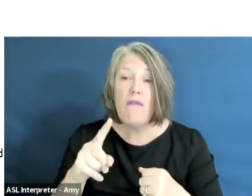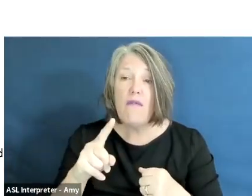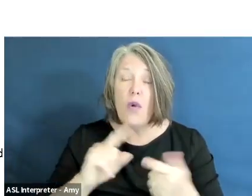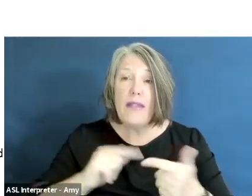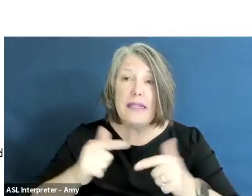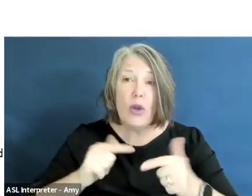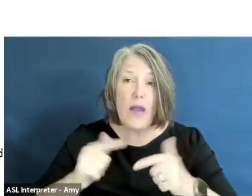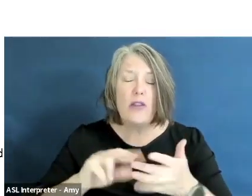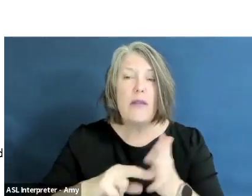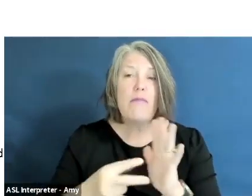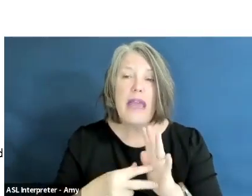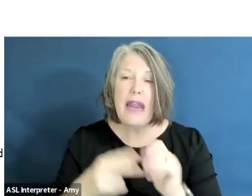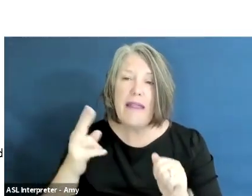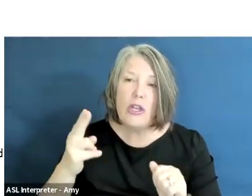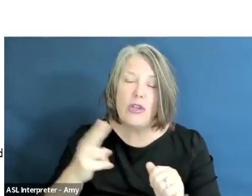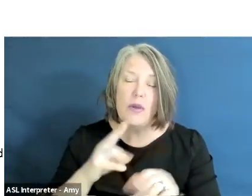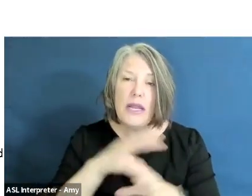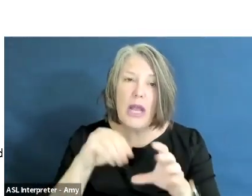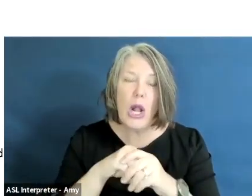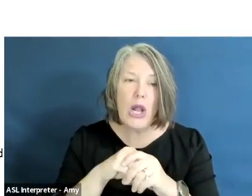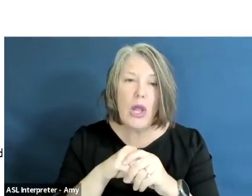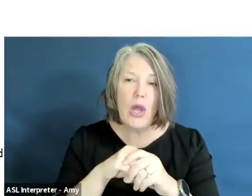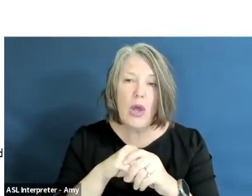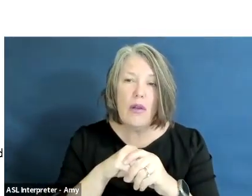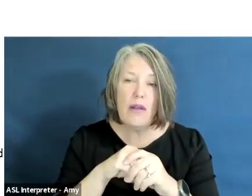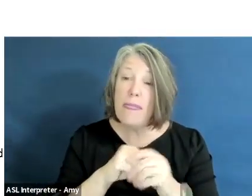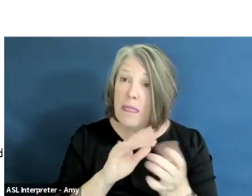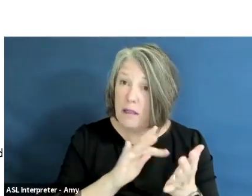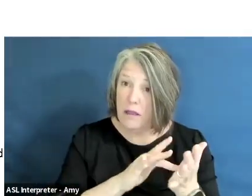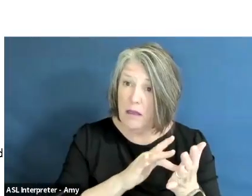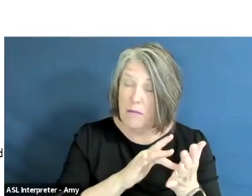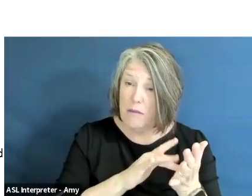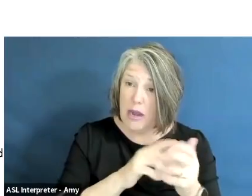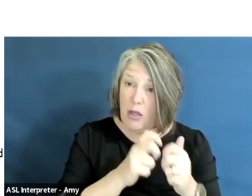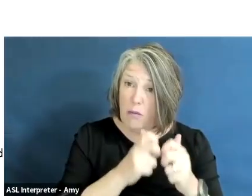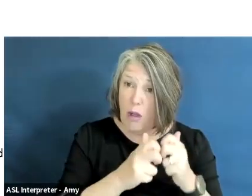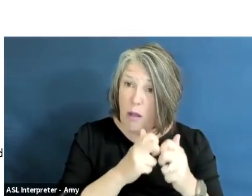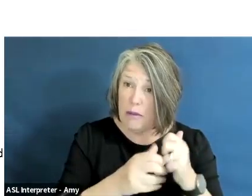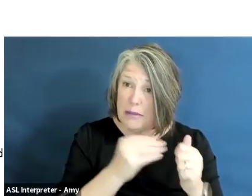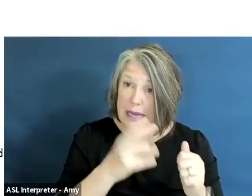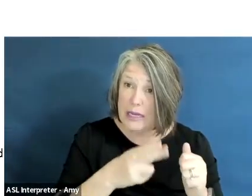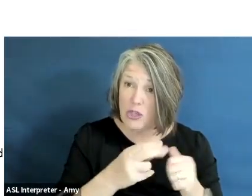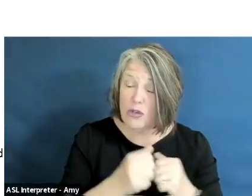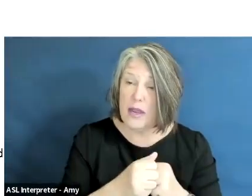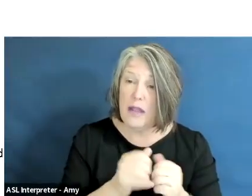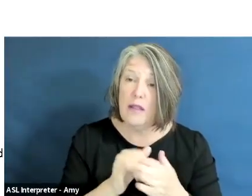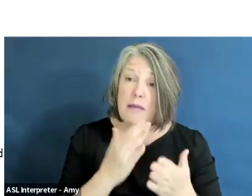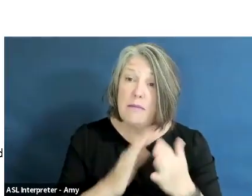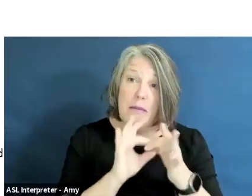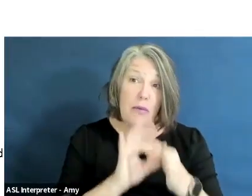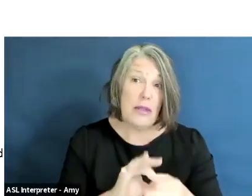So that history will include a set of medical problems and history. Now, those may be related to your disability.